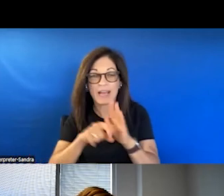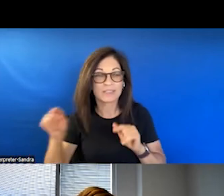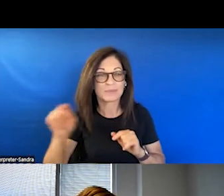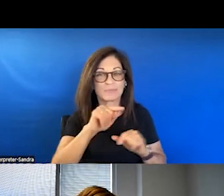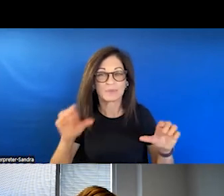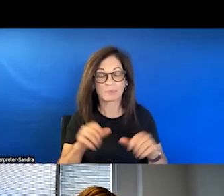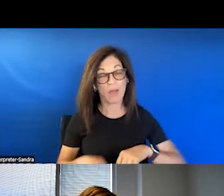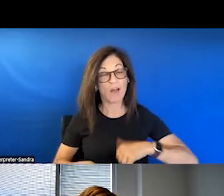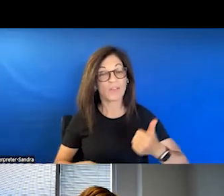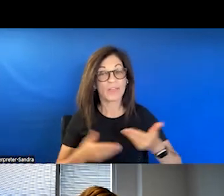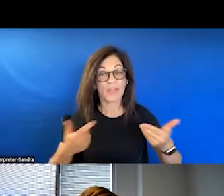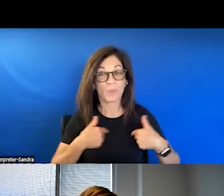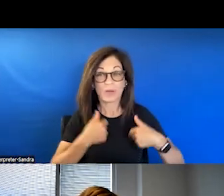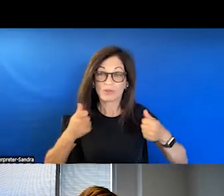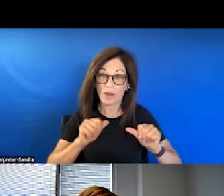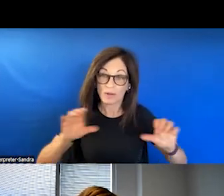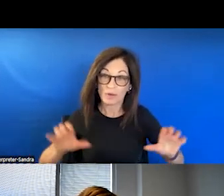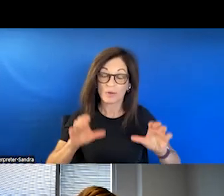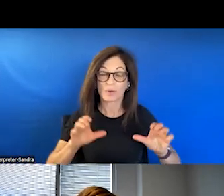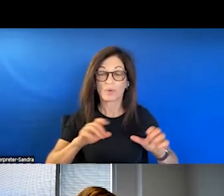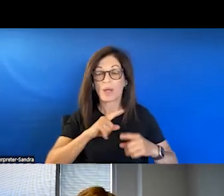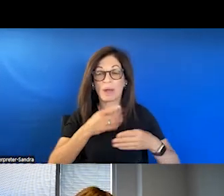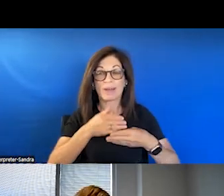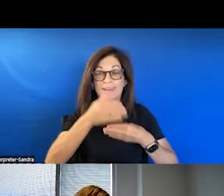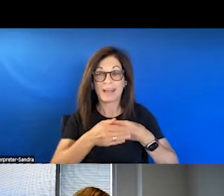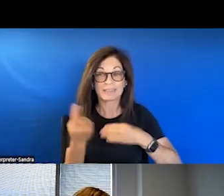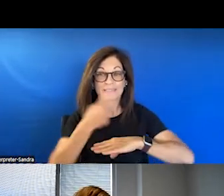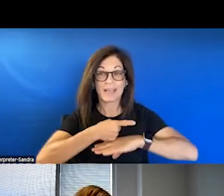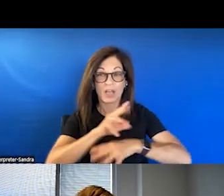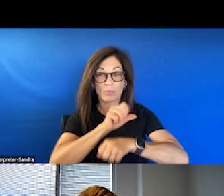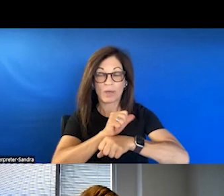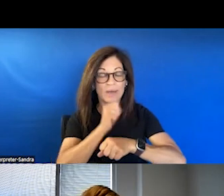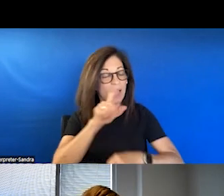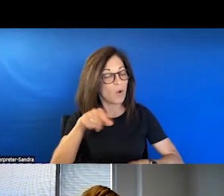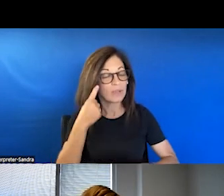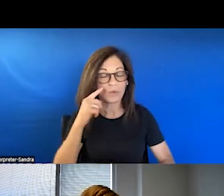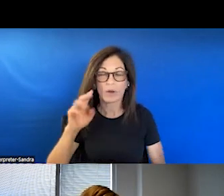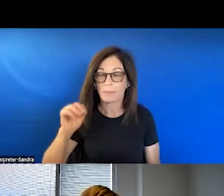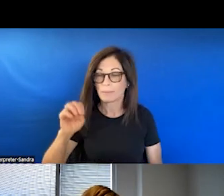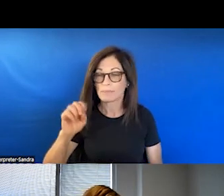TO TACKLE IS IS AROUND, NEXT DAY APPOINTMENTS. NOT ONLY FOR MEDICAID. FOR PRIVATE INSURANCE. SO